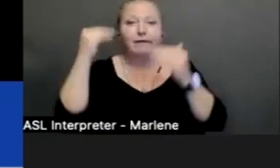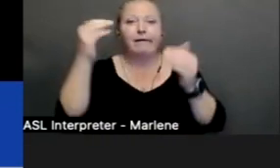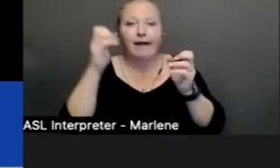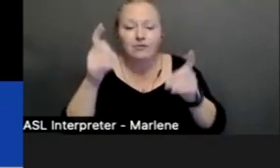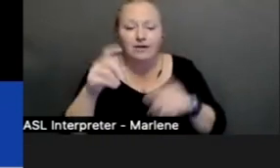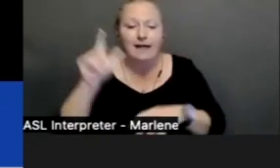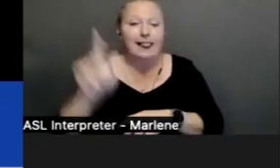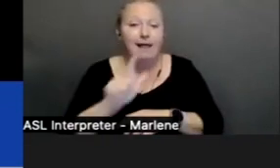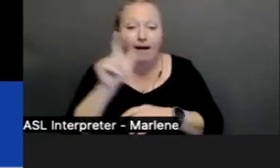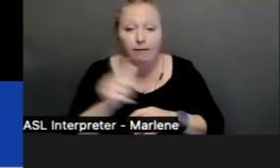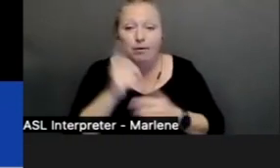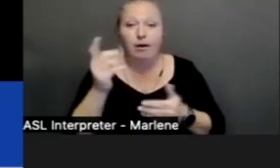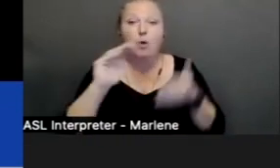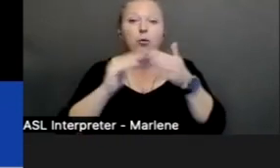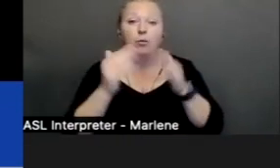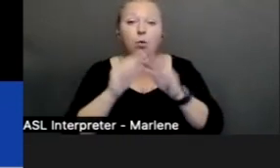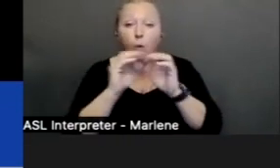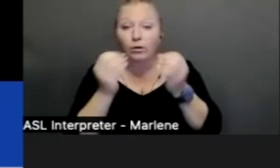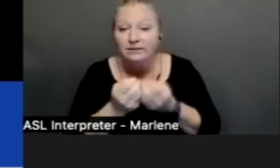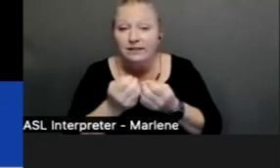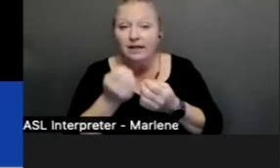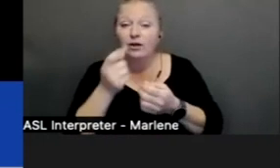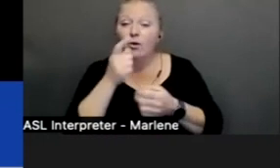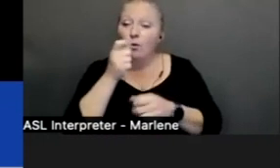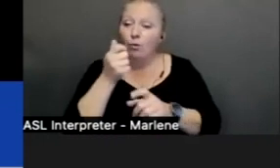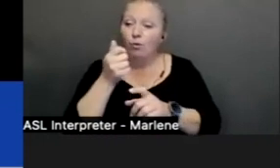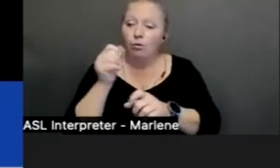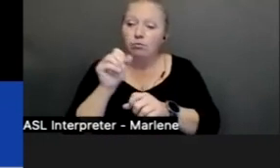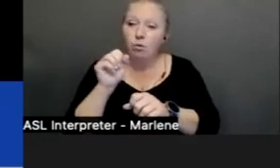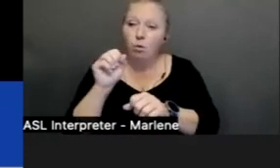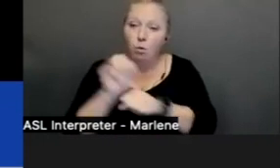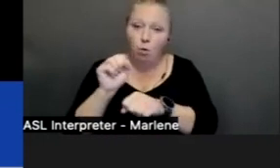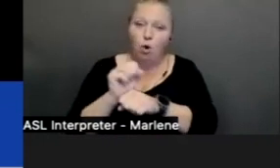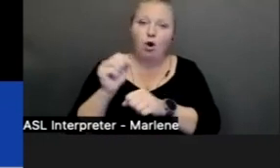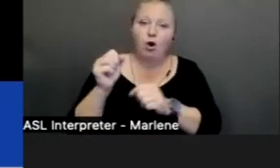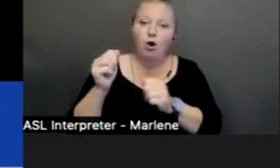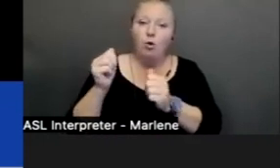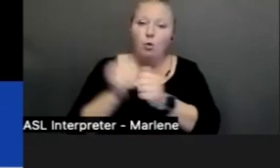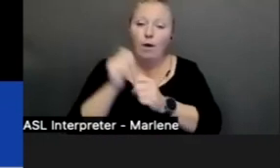I know that there are community organizations that work with the the populations that we've